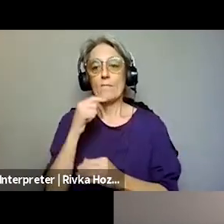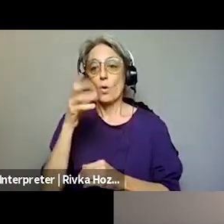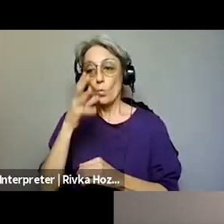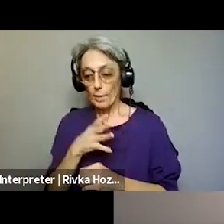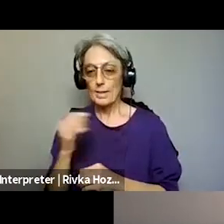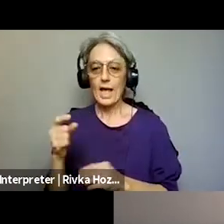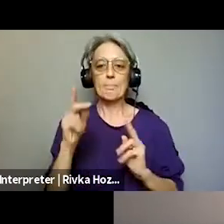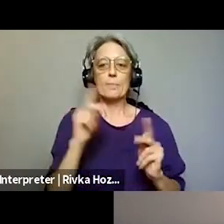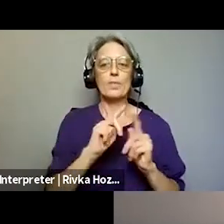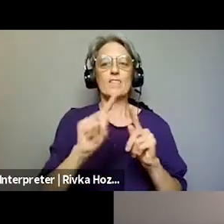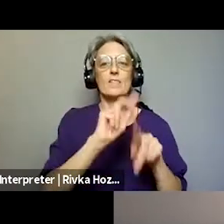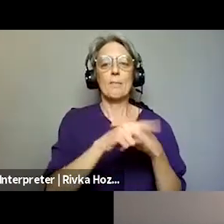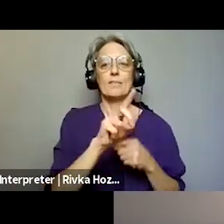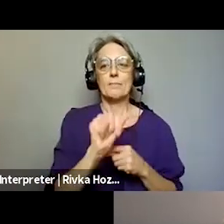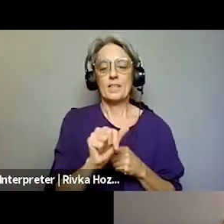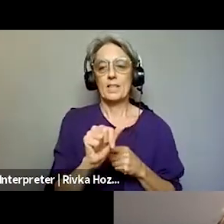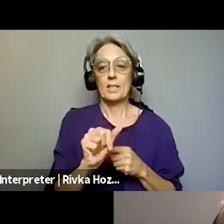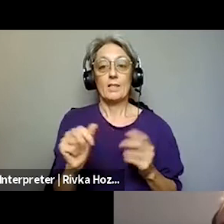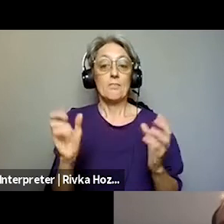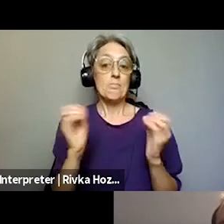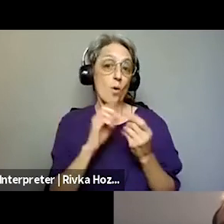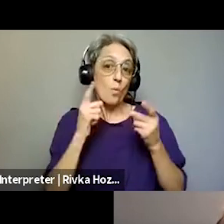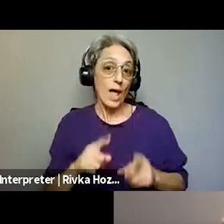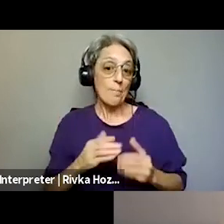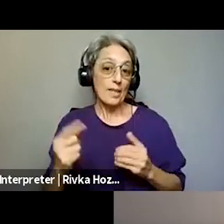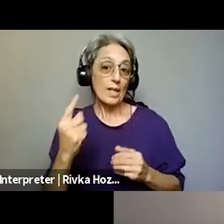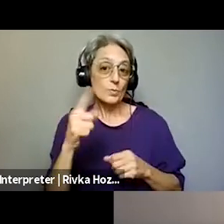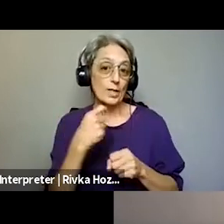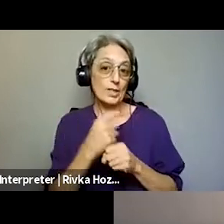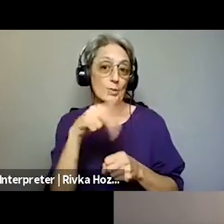So more to come hopefully in the next couple of years we’ll have something important and